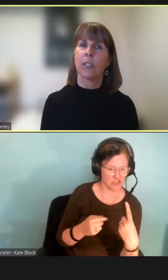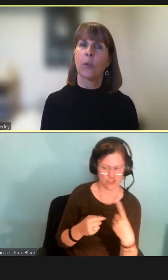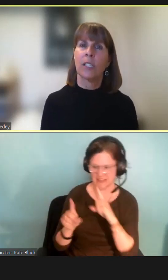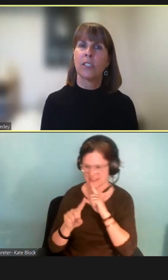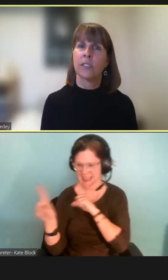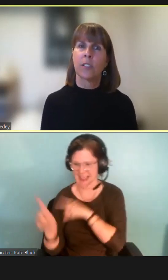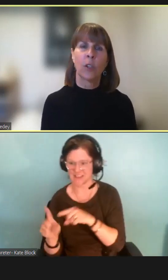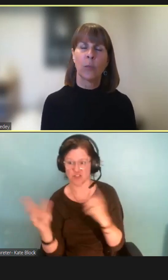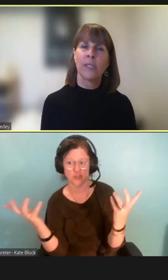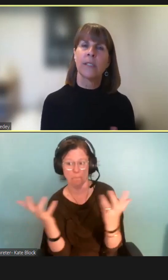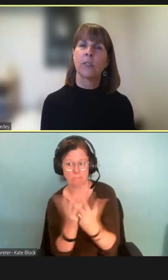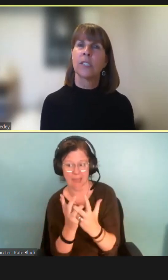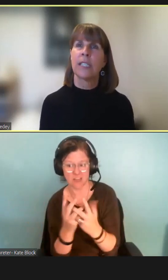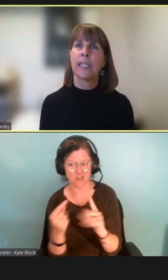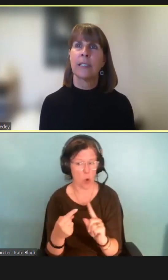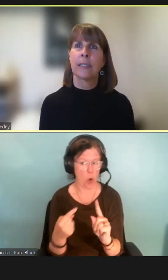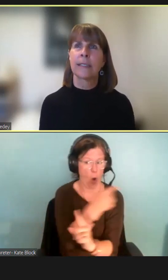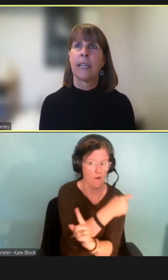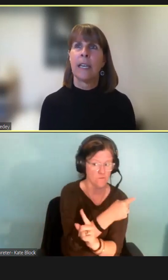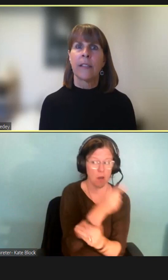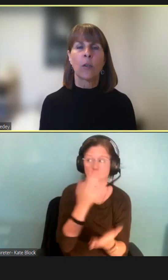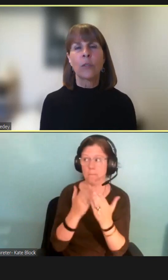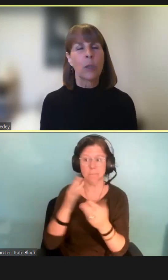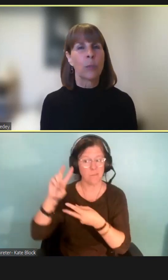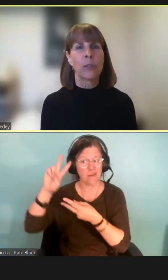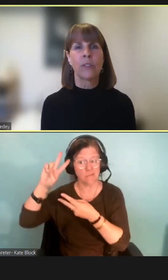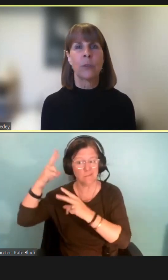questions are there misunderstandings that only a person who